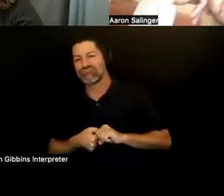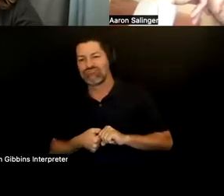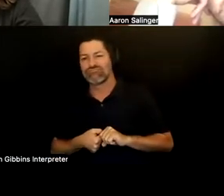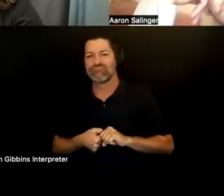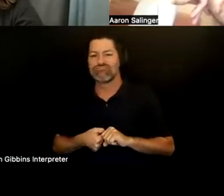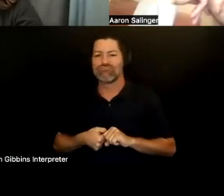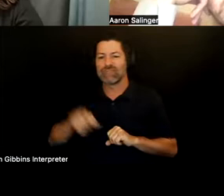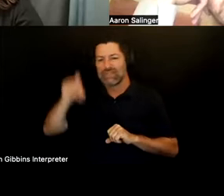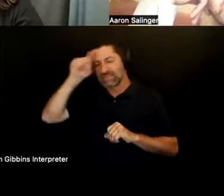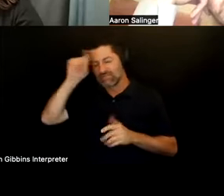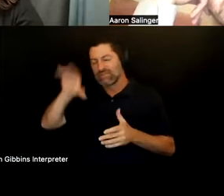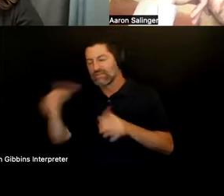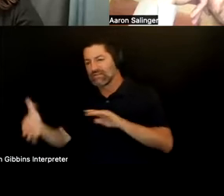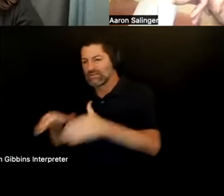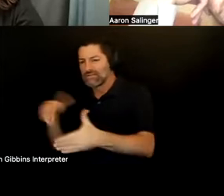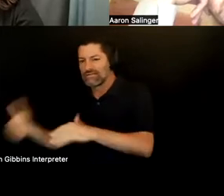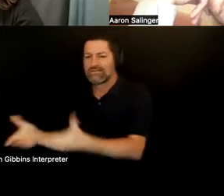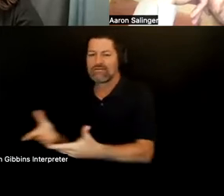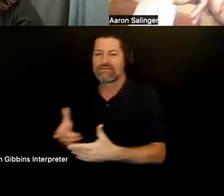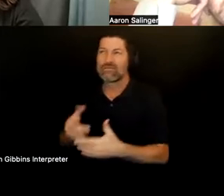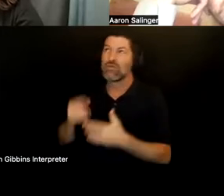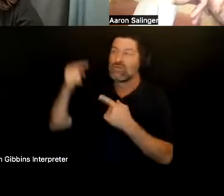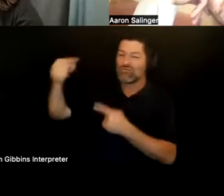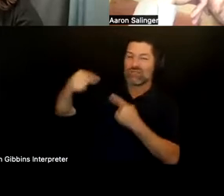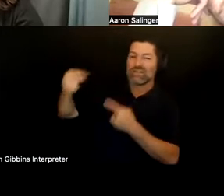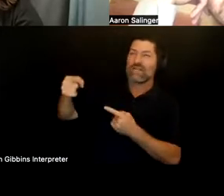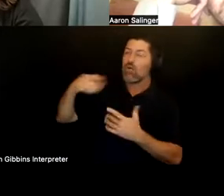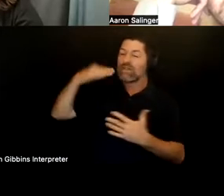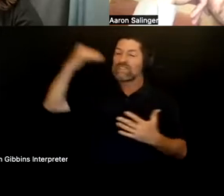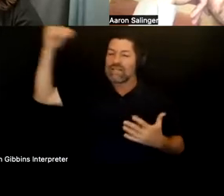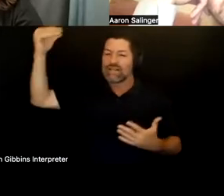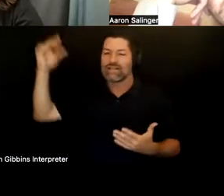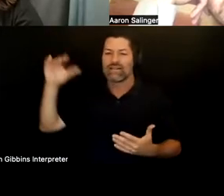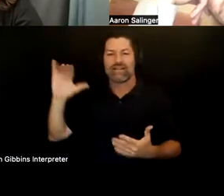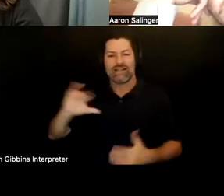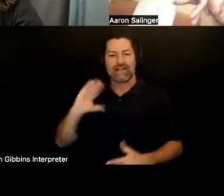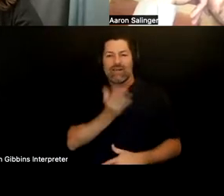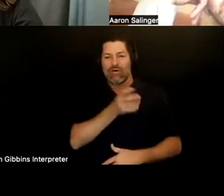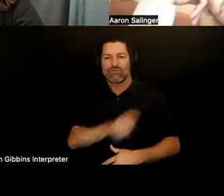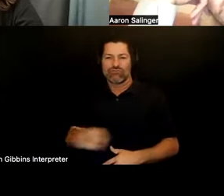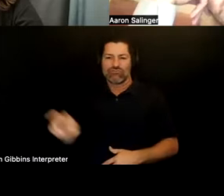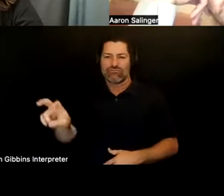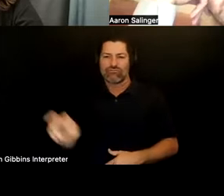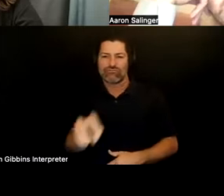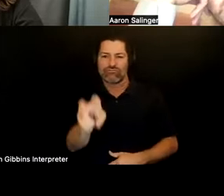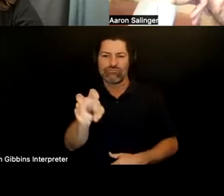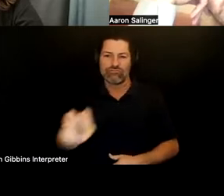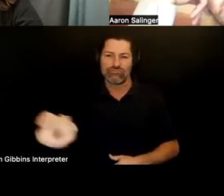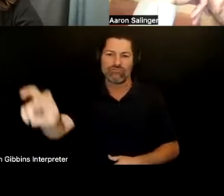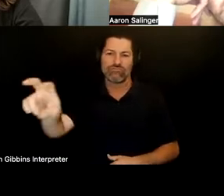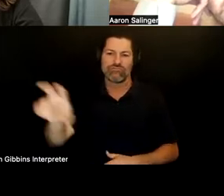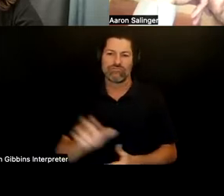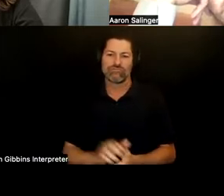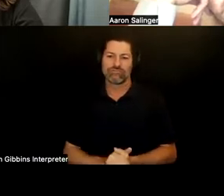19:59:33 You know we struggle with God we sing God that's the journey. and all of that